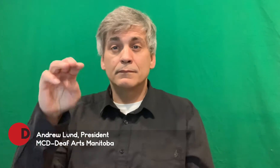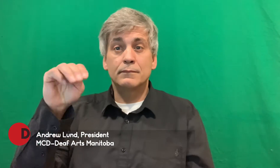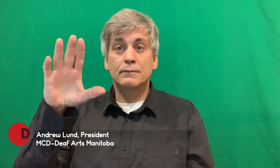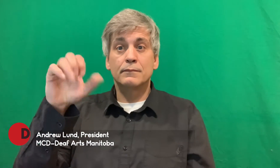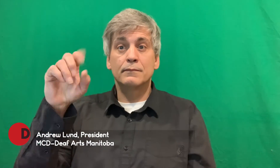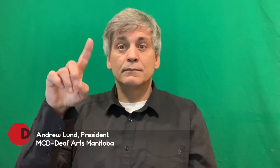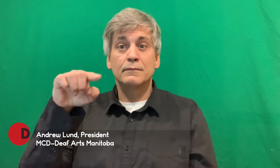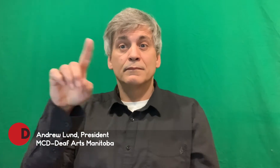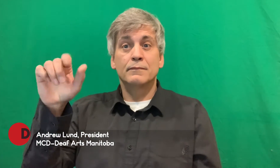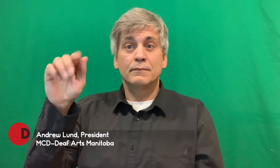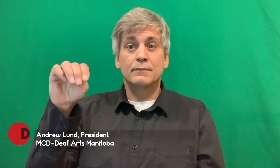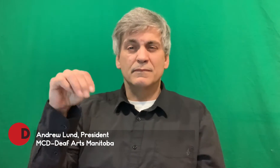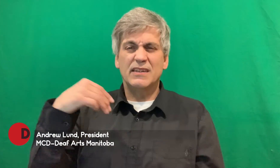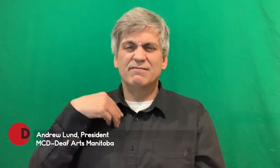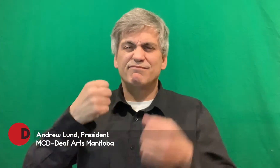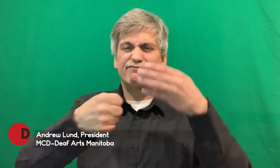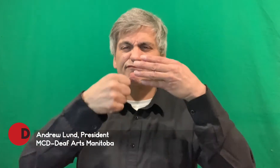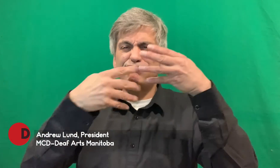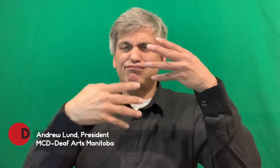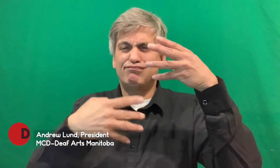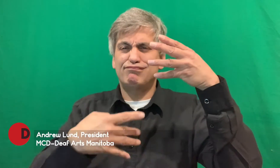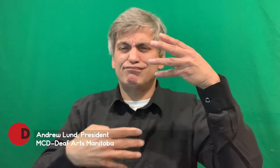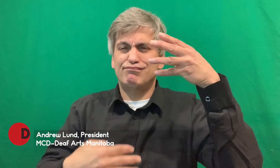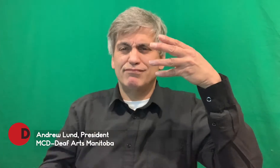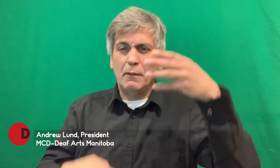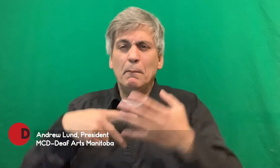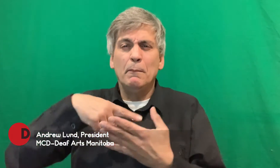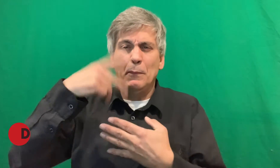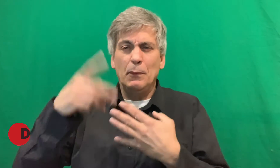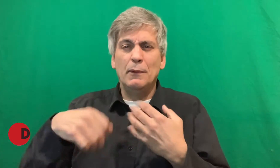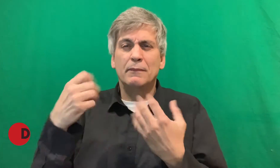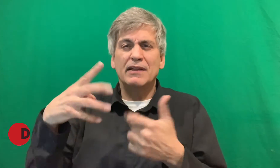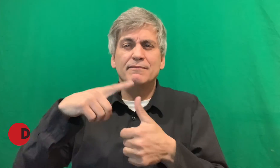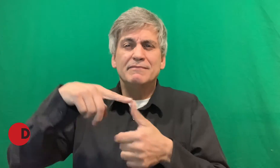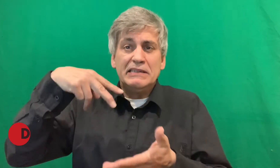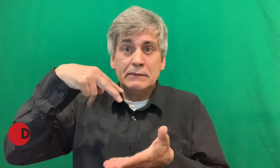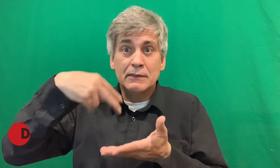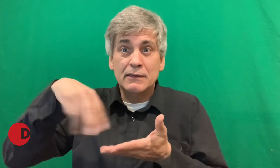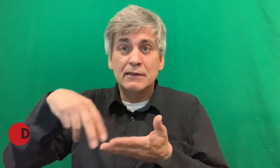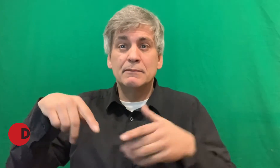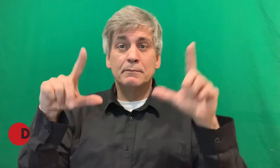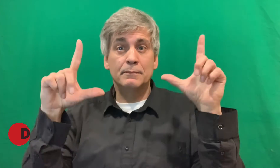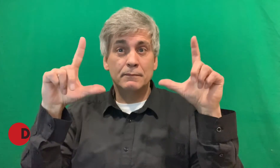MCD-DAM has several programs: Dance, Photography, Art and Painting,